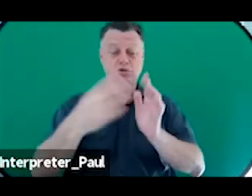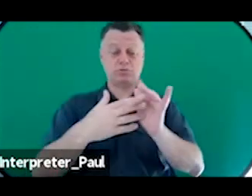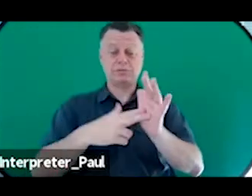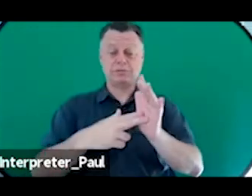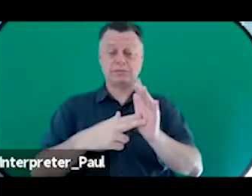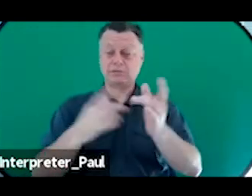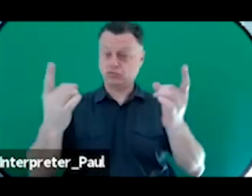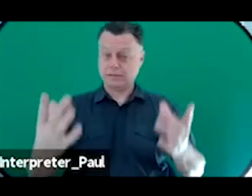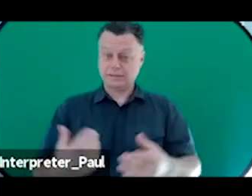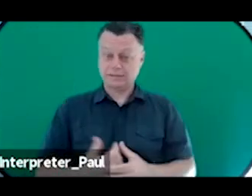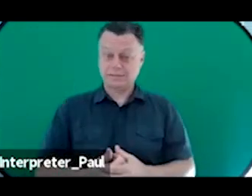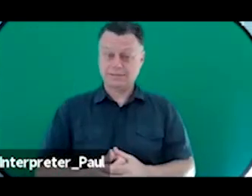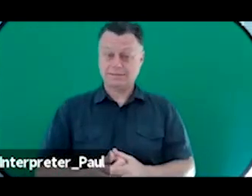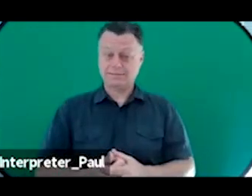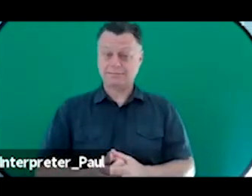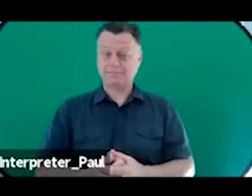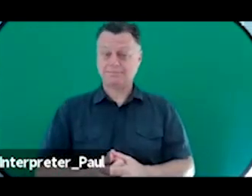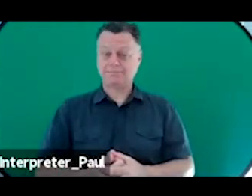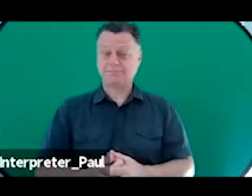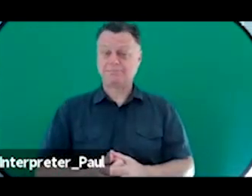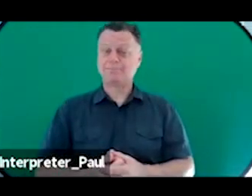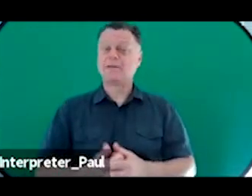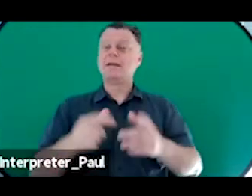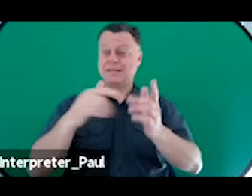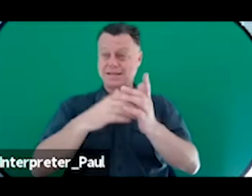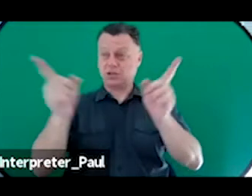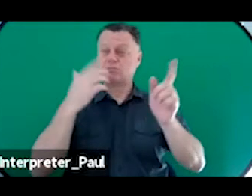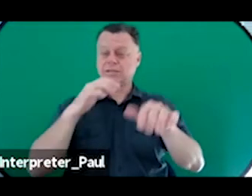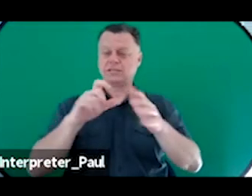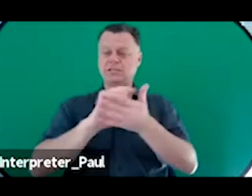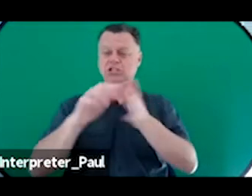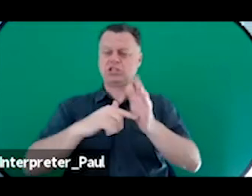And put that on the clock now. Please in the chat, what is one thing you